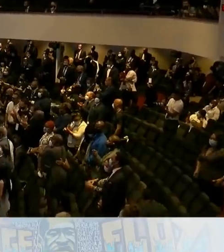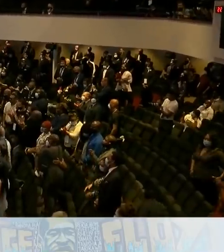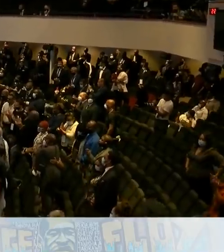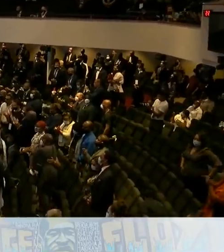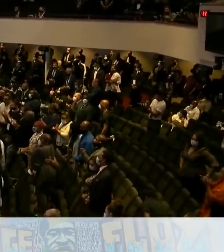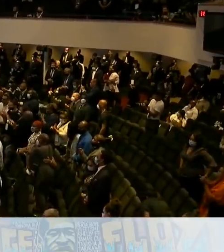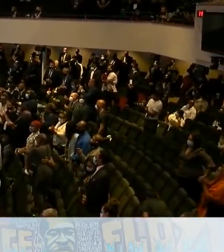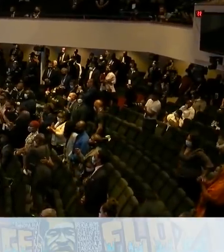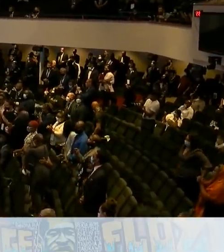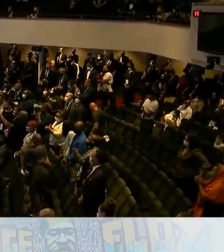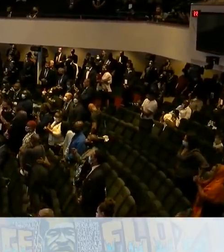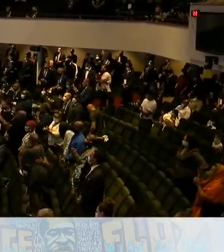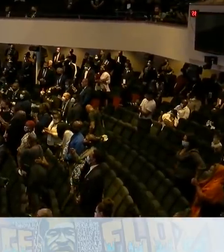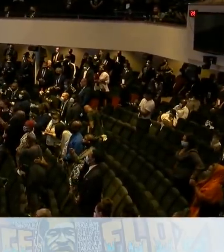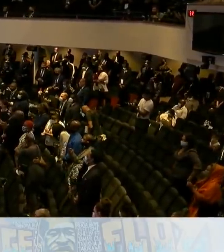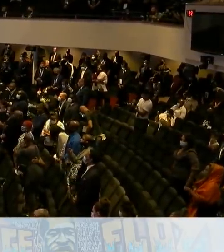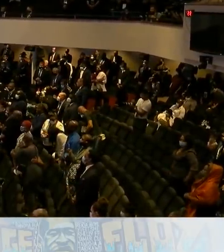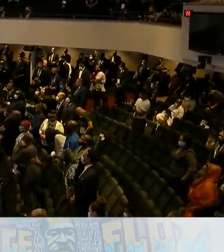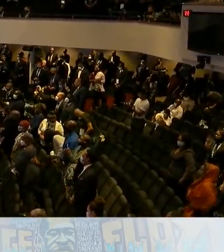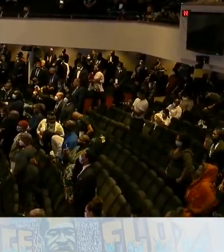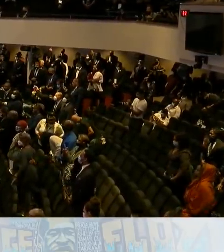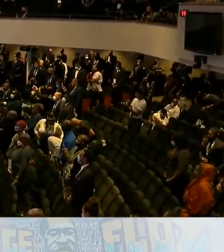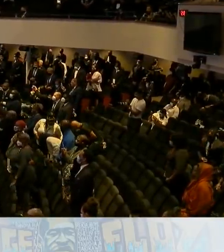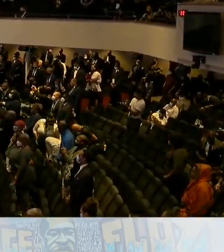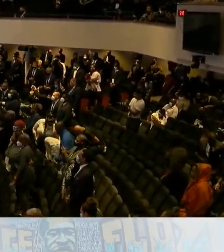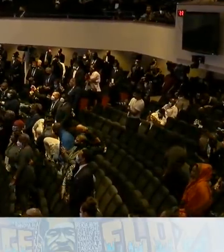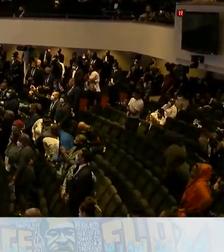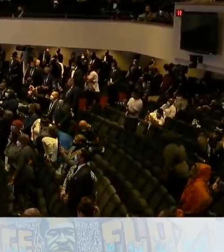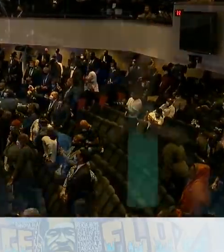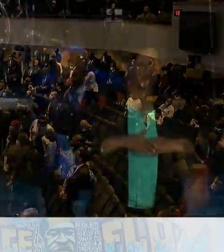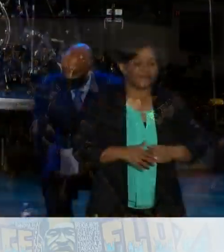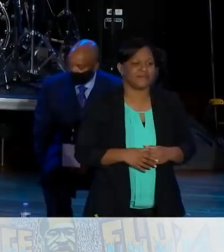ON BEHALF OF THE FAMILY, THE CHILDREN, WE WILL GET JUSTICE.